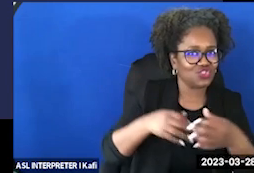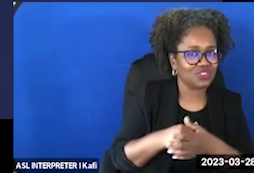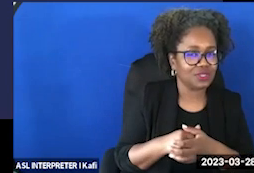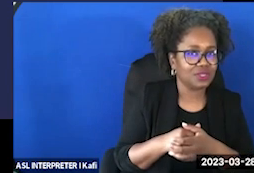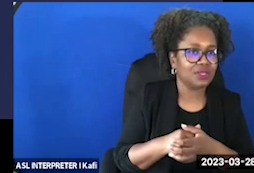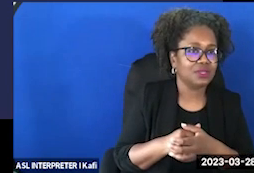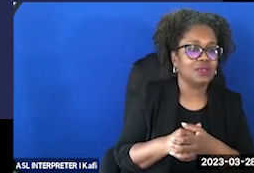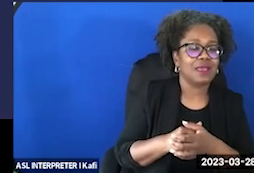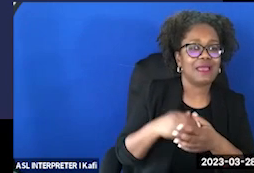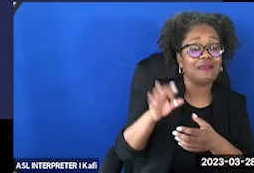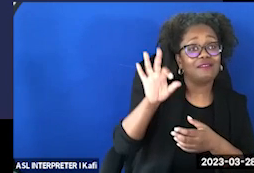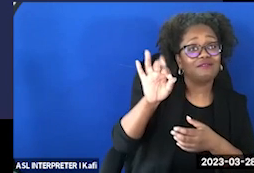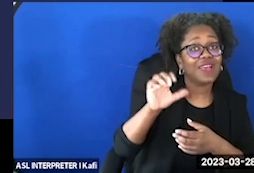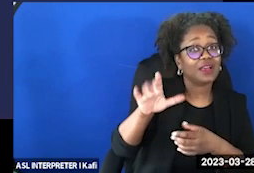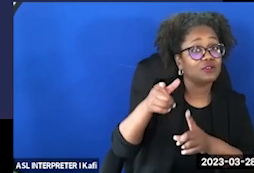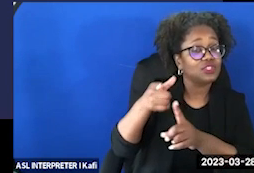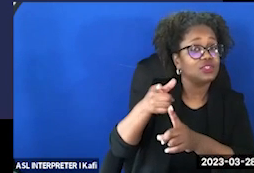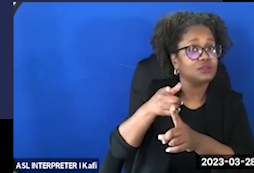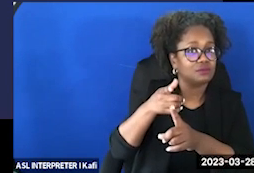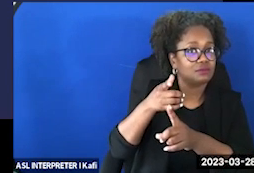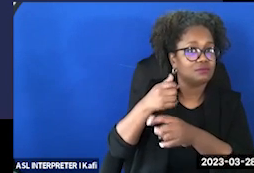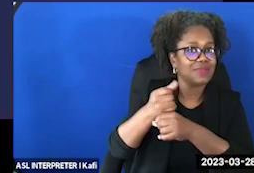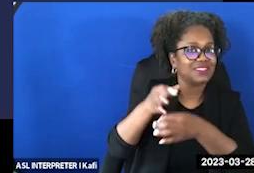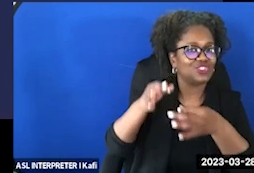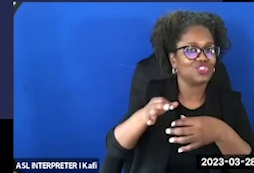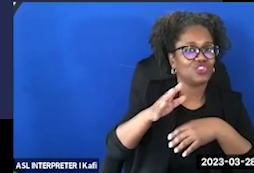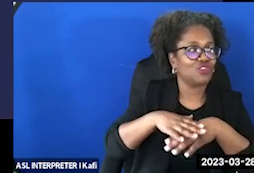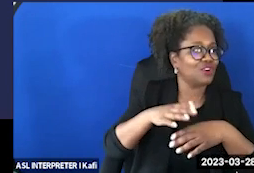Debbie Stine, Science & Technology Policy Academy: appropriate for getting tenure. So you know.